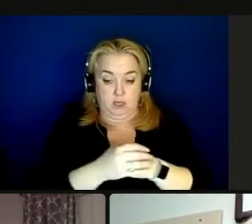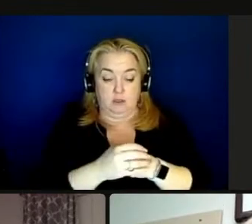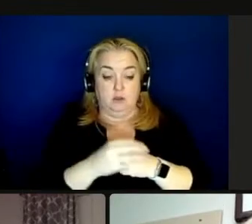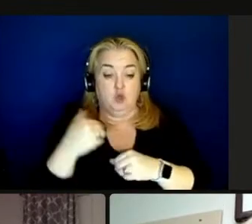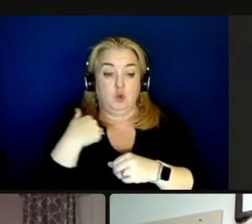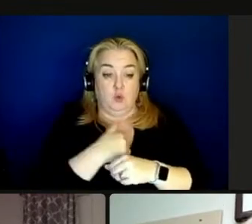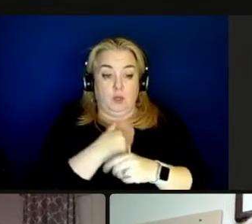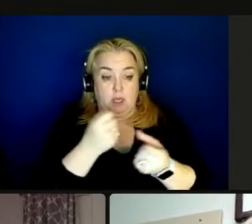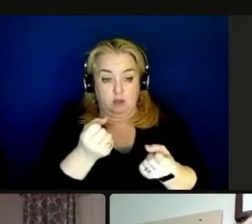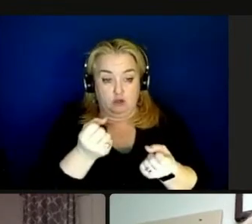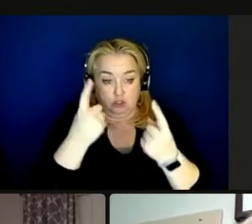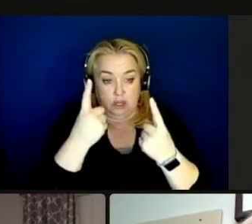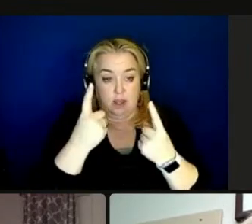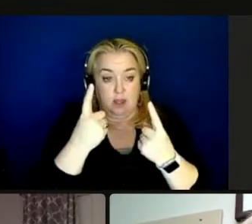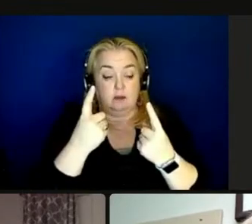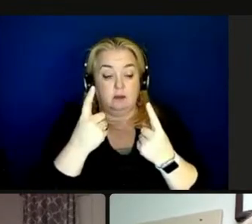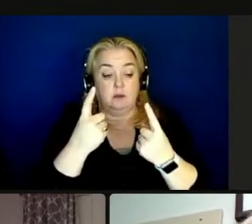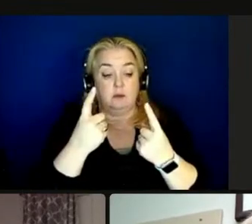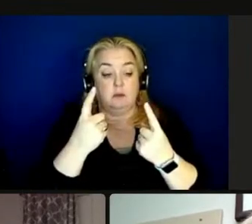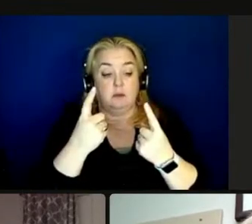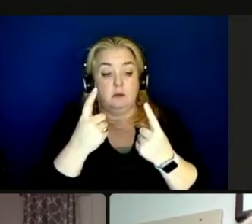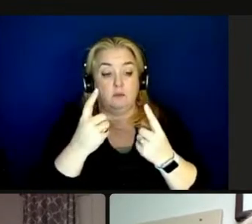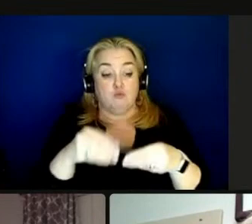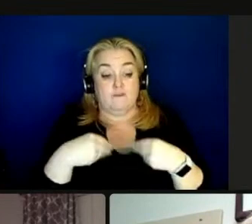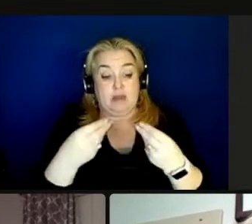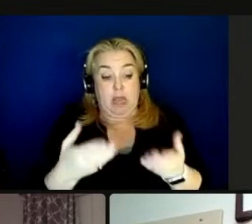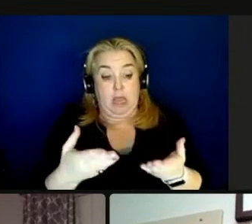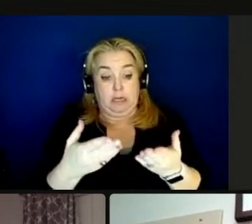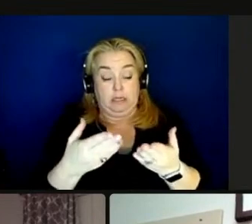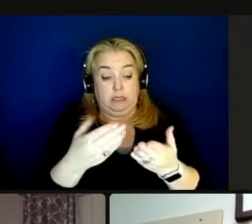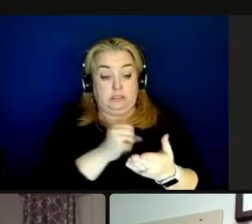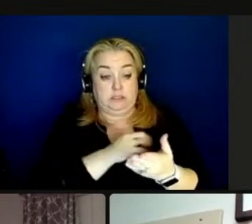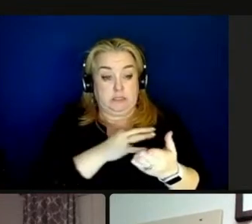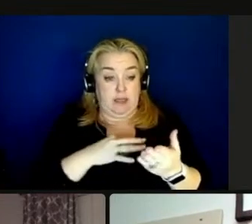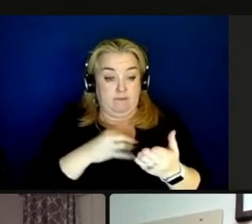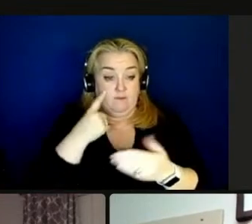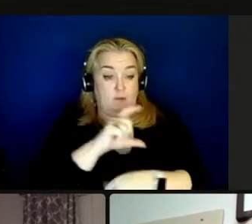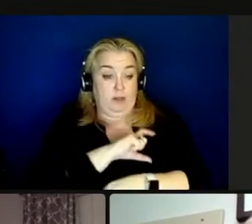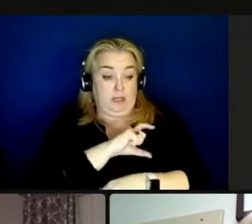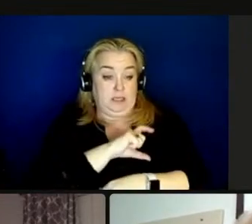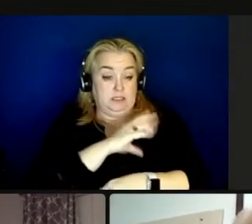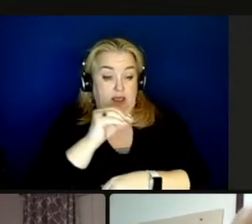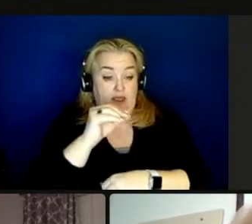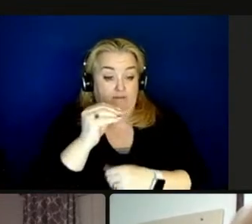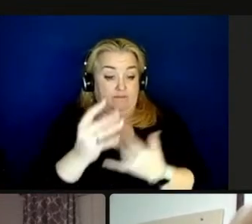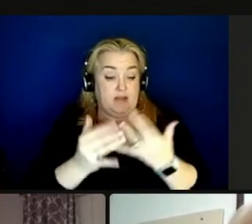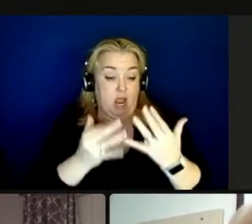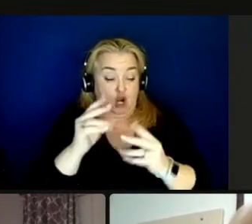IMPACTS THE QUALITY AND THE LEVEL OF SERVICE WE'RE ABLE